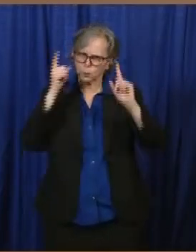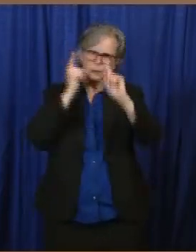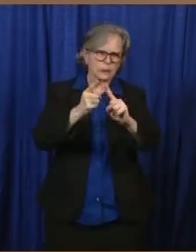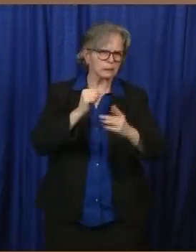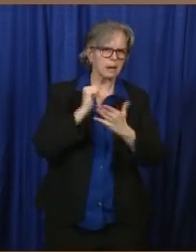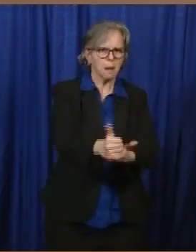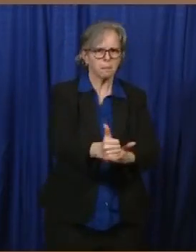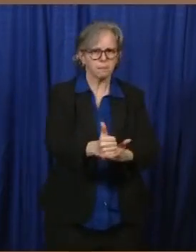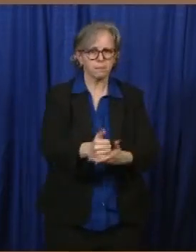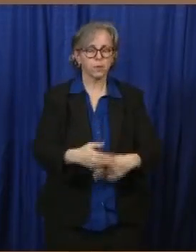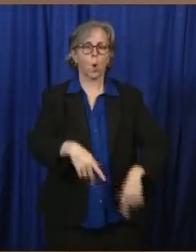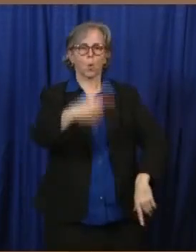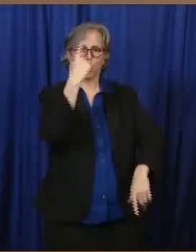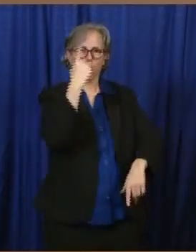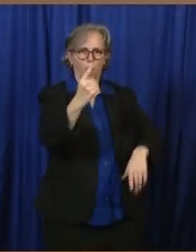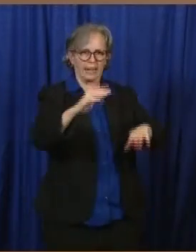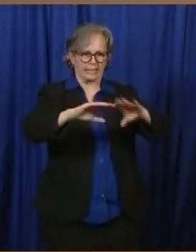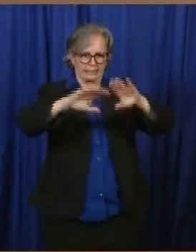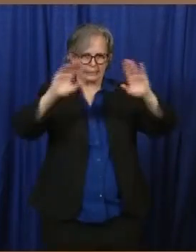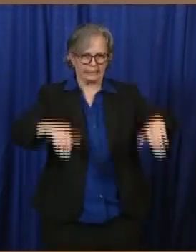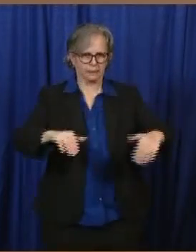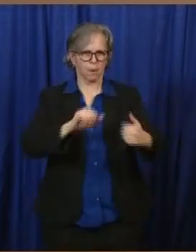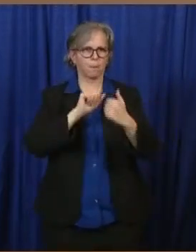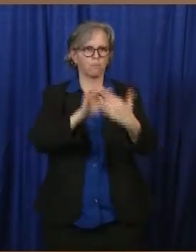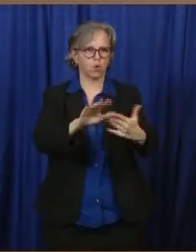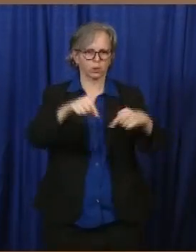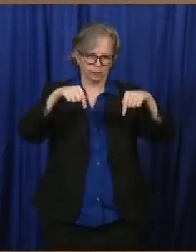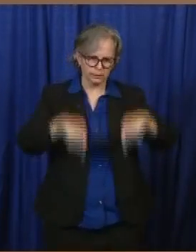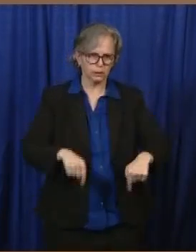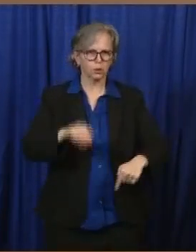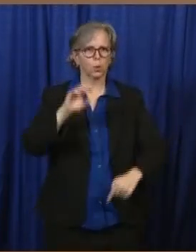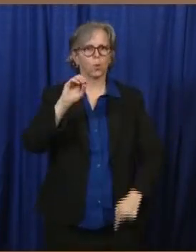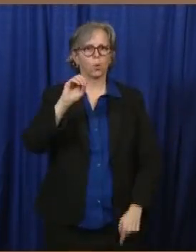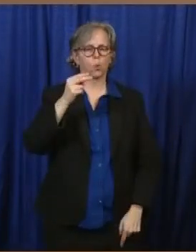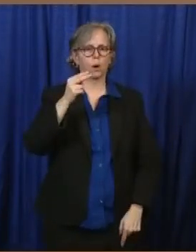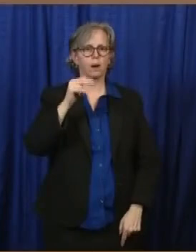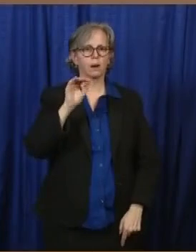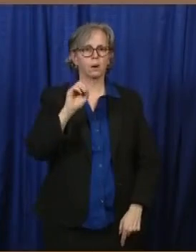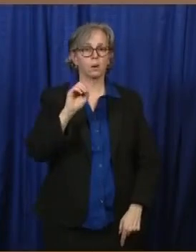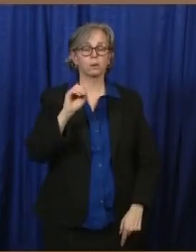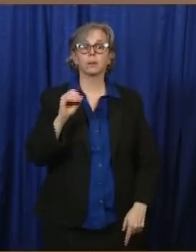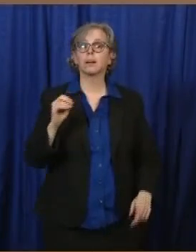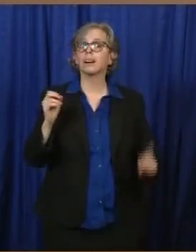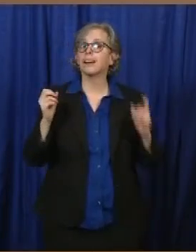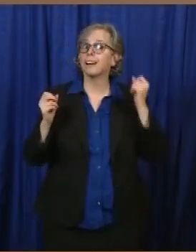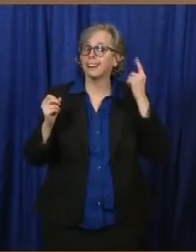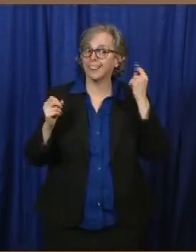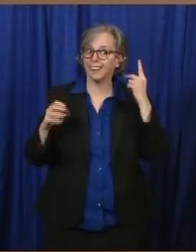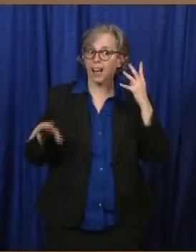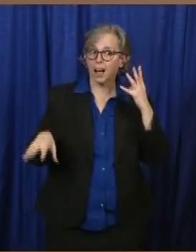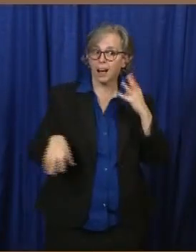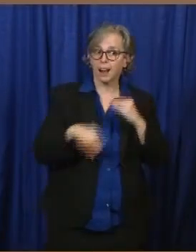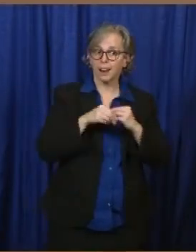THE GROUND TO GET YOU THE RESOURCES YOU NEED AS WE HAVE THEM. IT IS PART OF THE ONGOING ONE